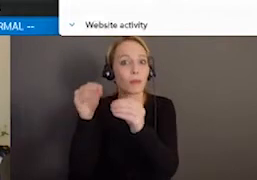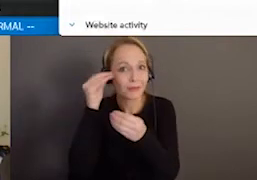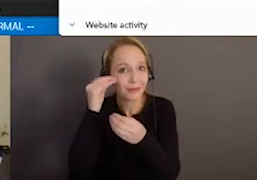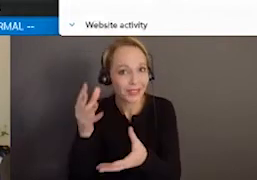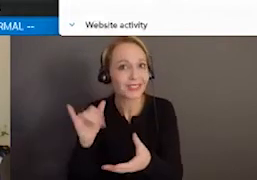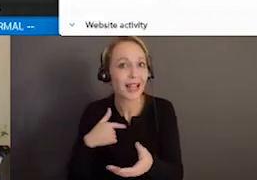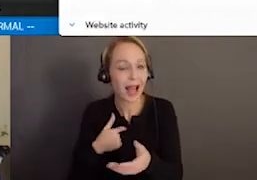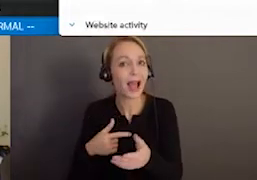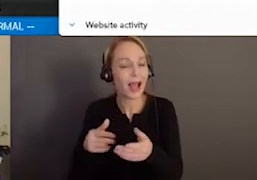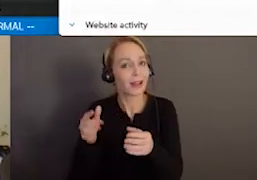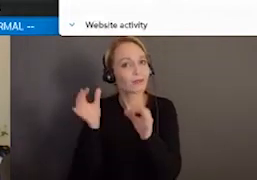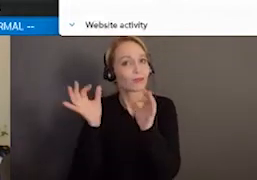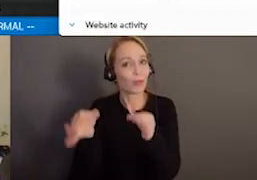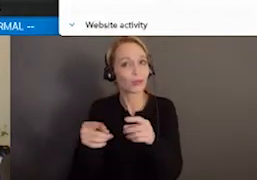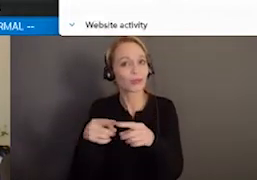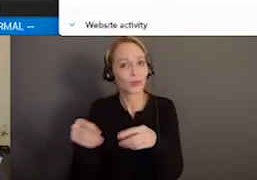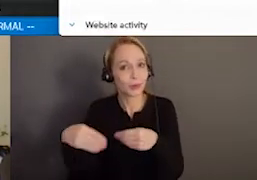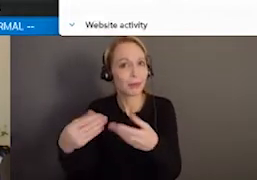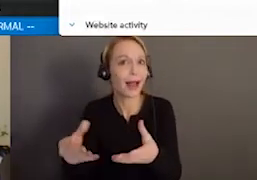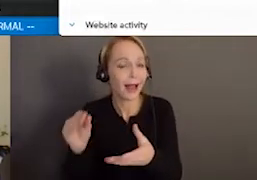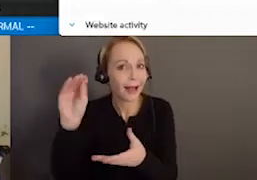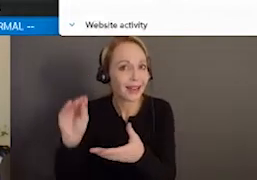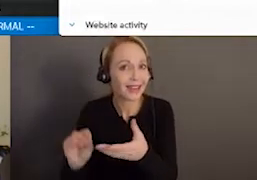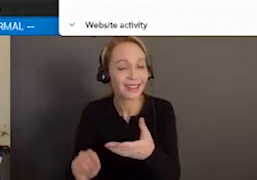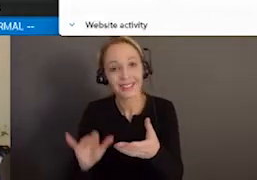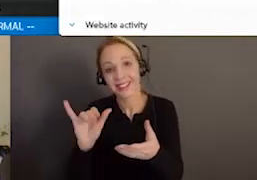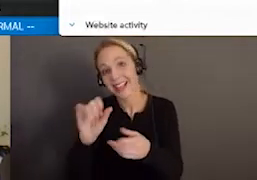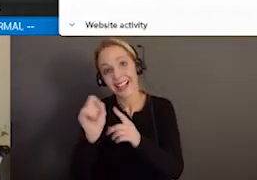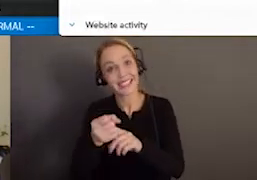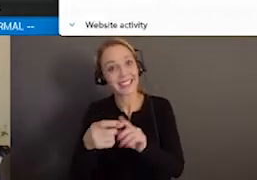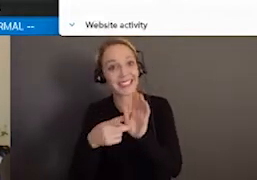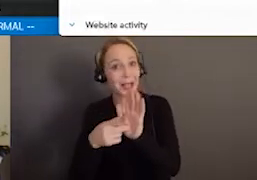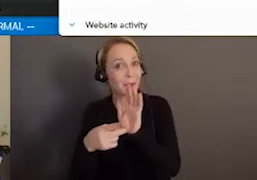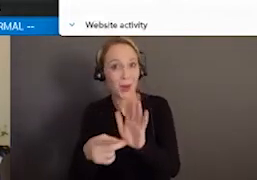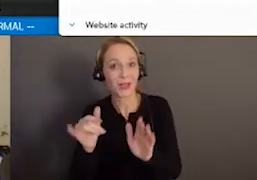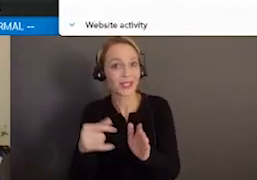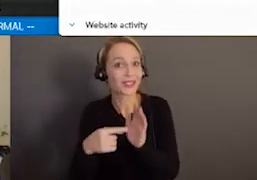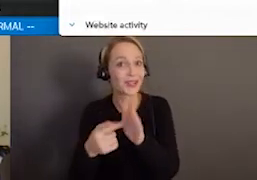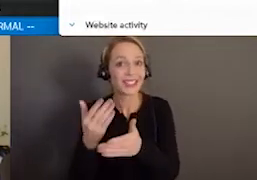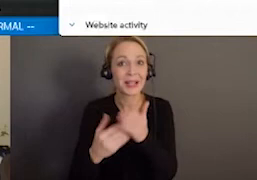IN THIS CASE IT'S JUST A DEMO SHOWING SAMPLE CONTENT